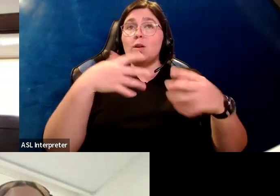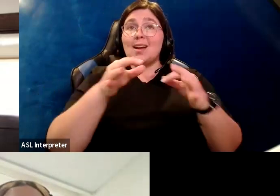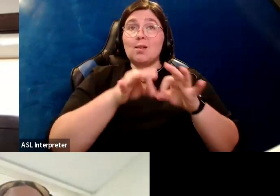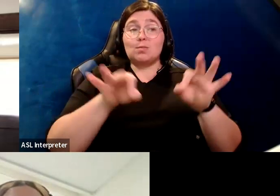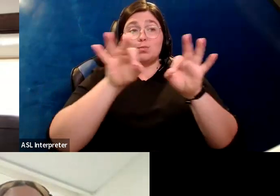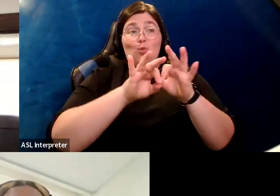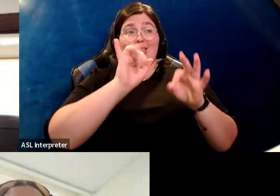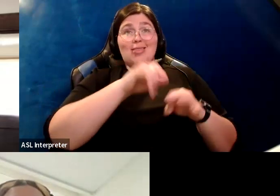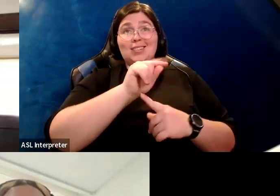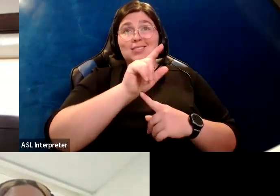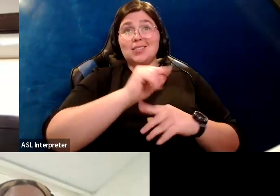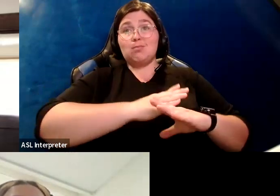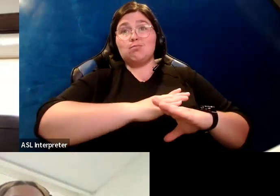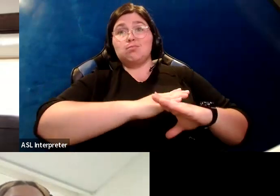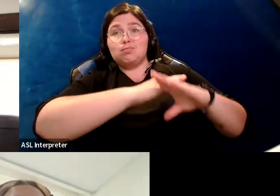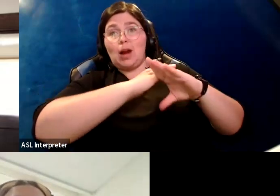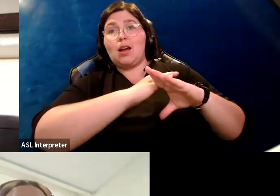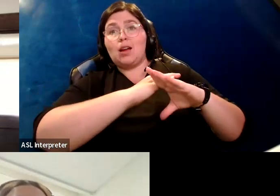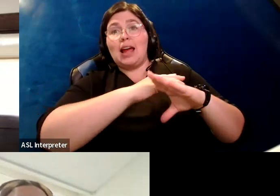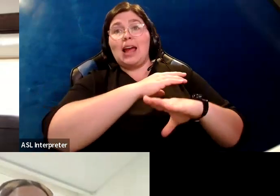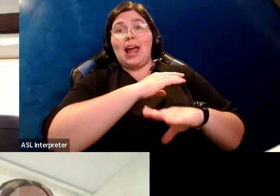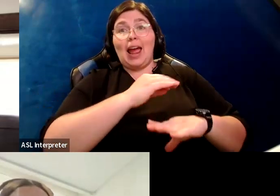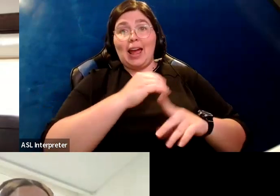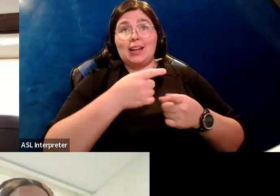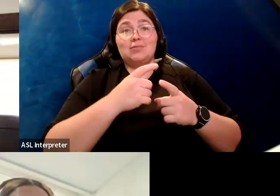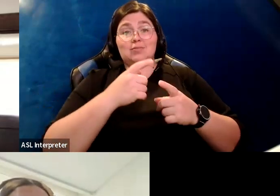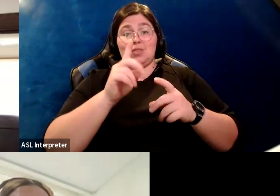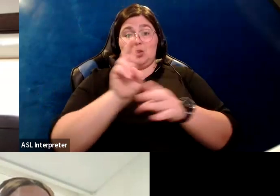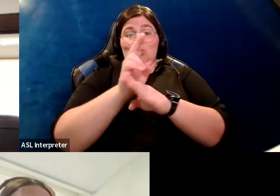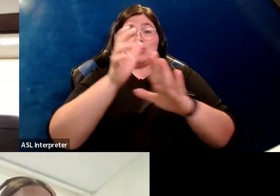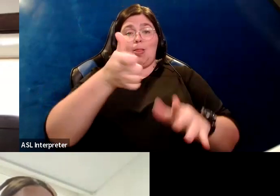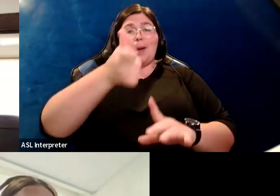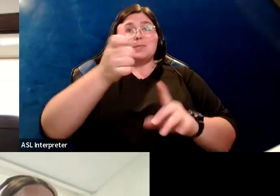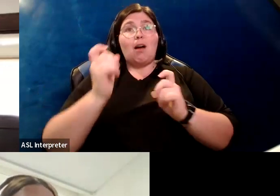and also give them control over how this data is being used.